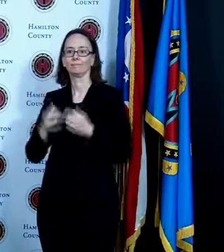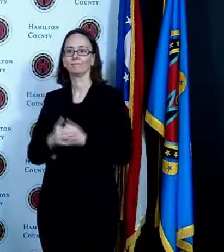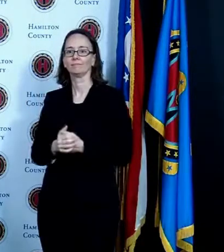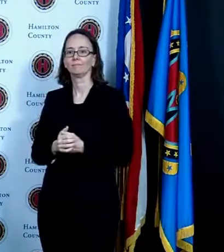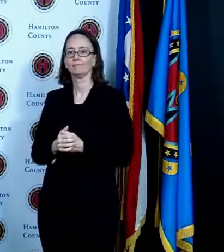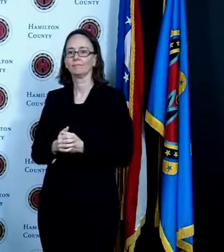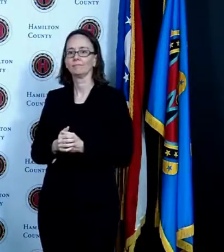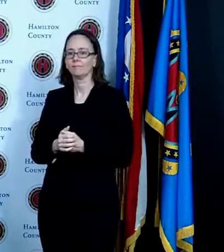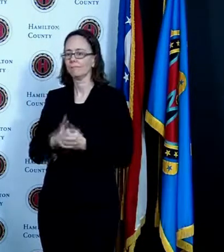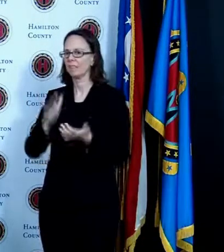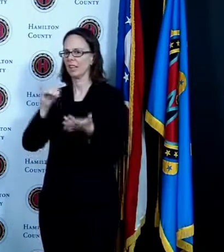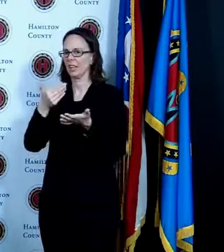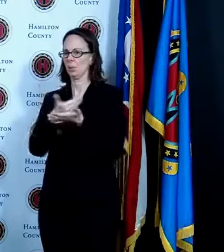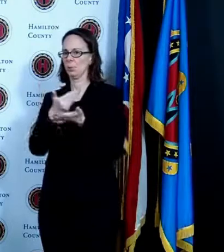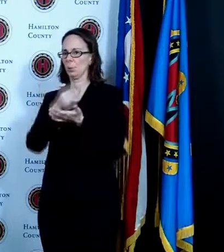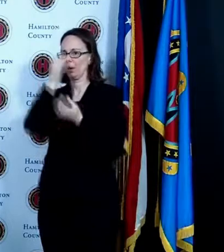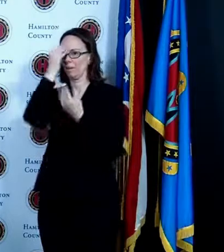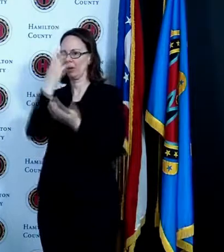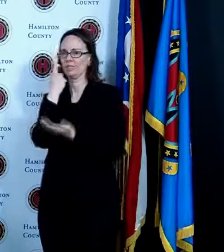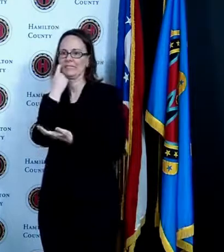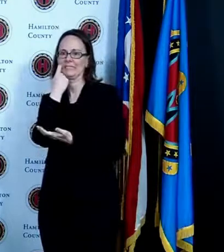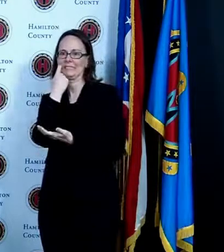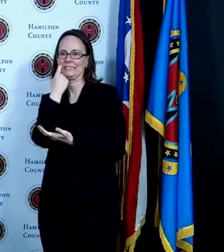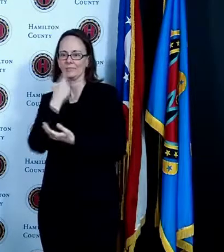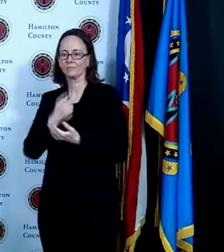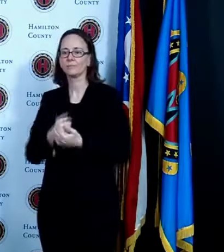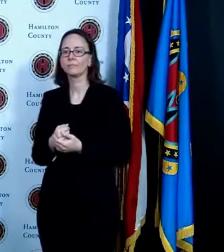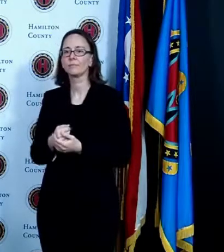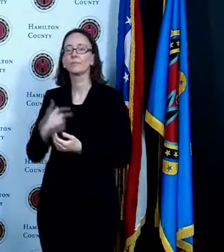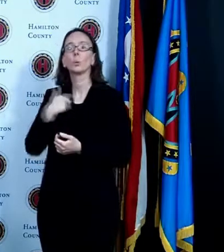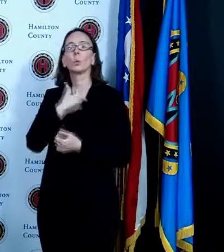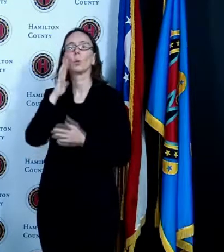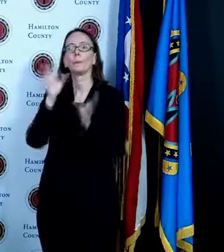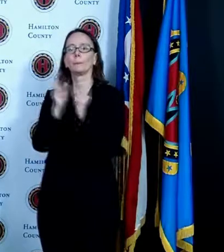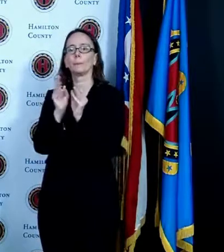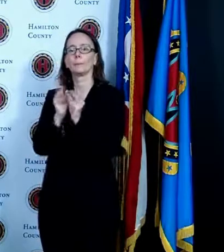virtually we're going to continue to do that until further notice because it's